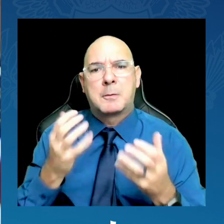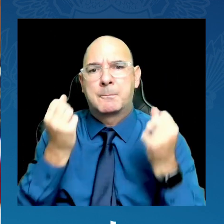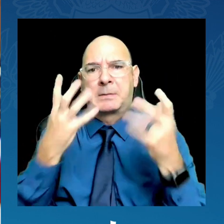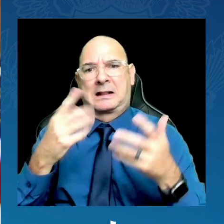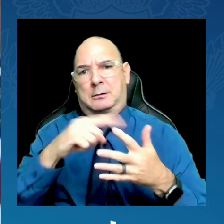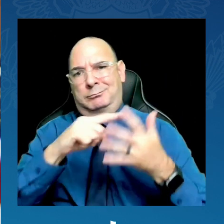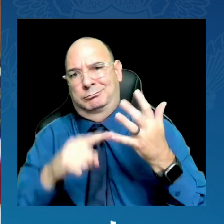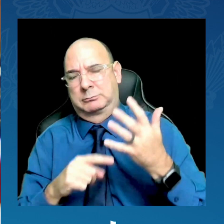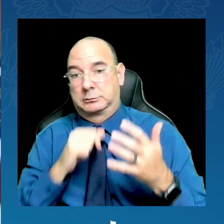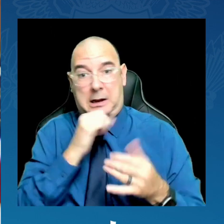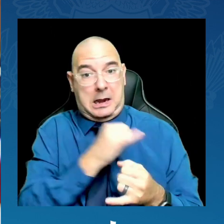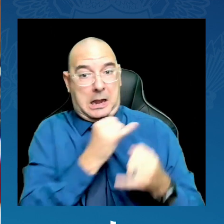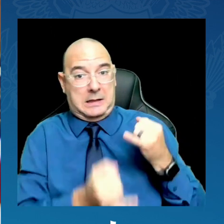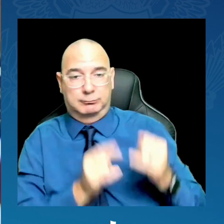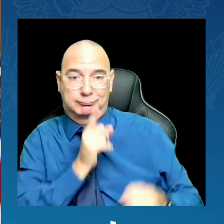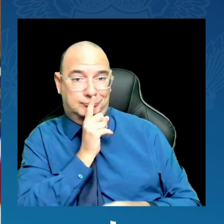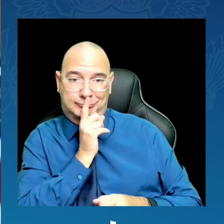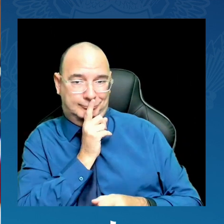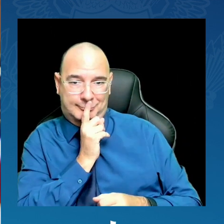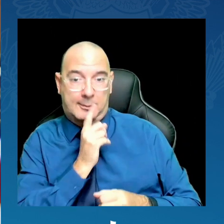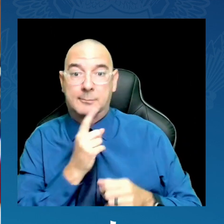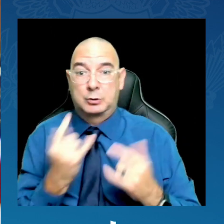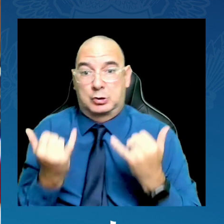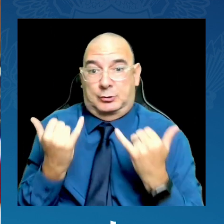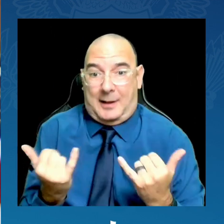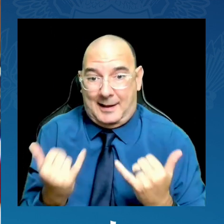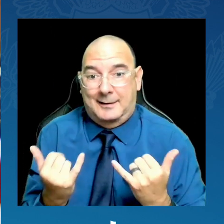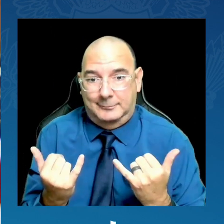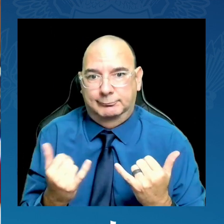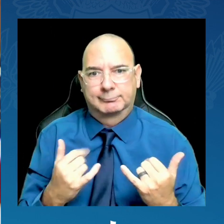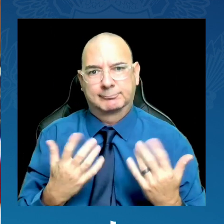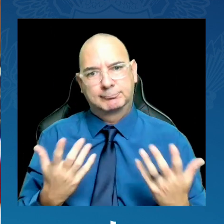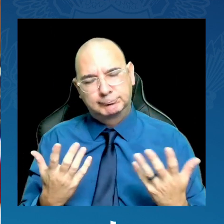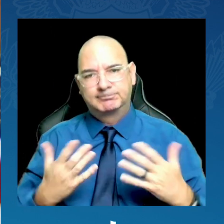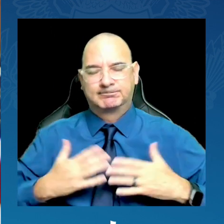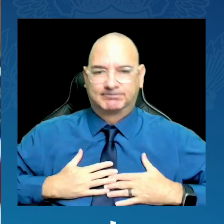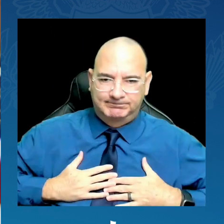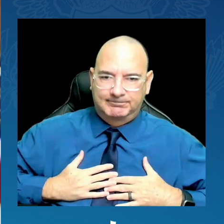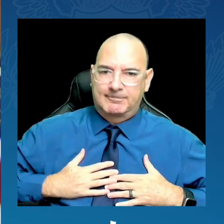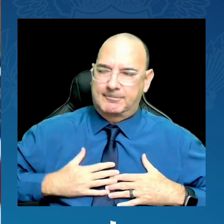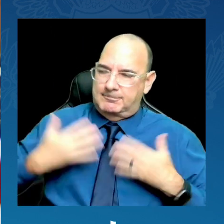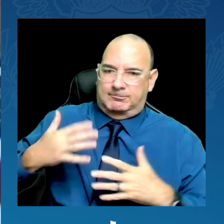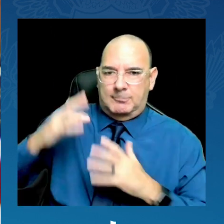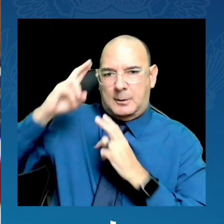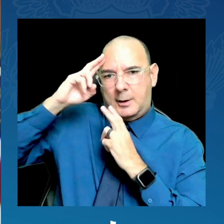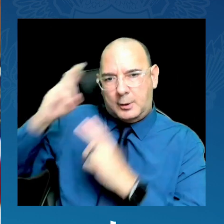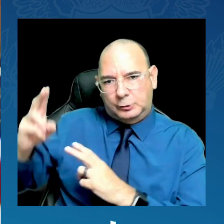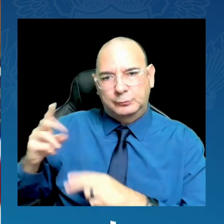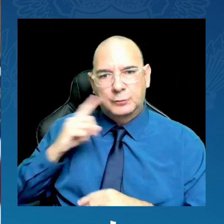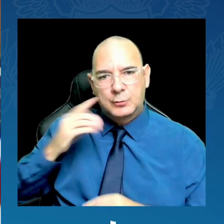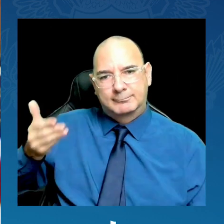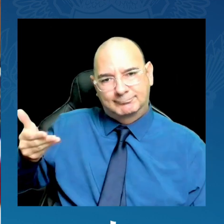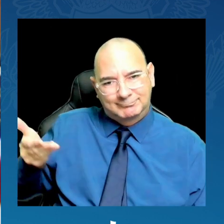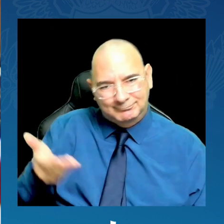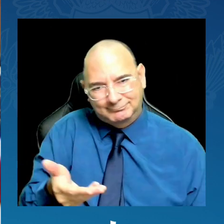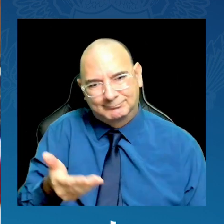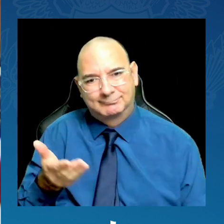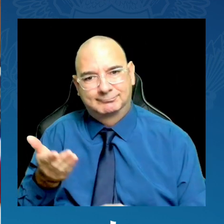At this time, it is my absolute honor to introduce the chair of the National Space Council